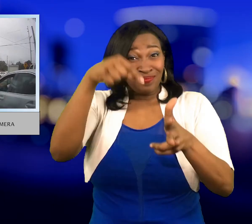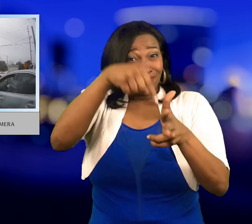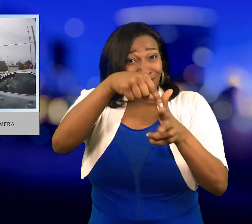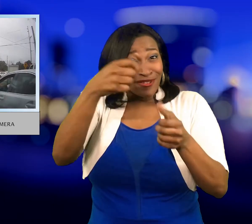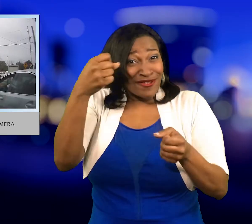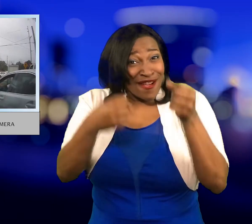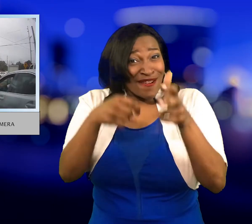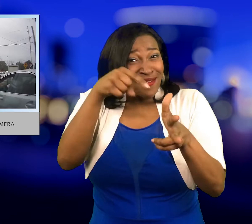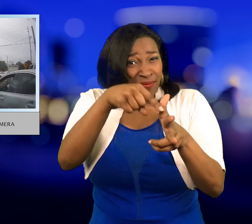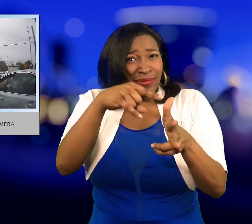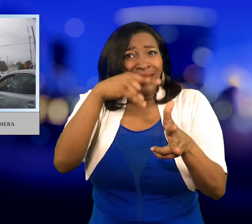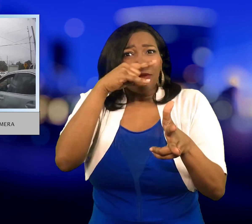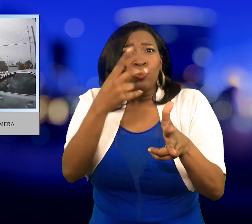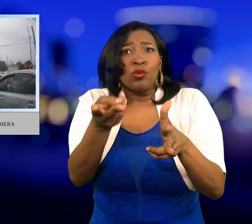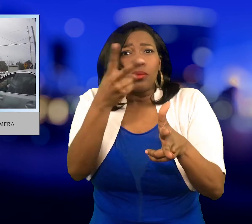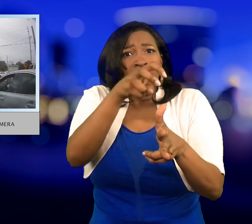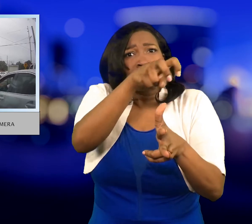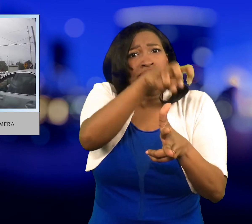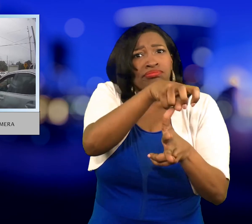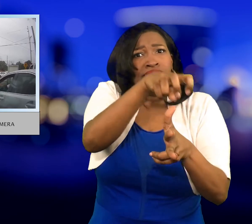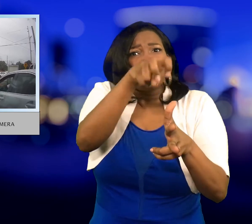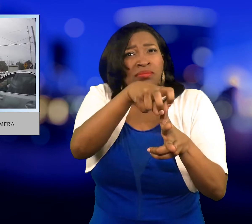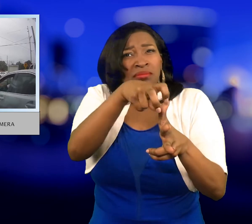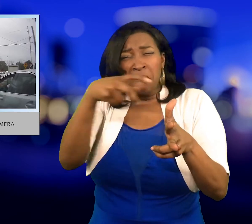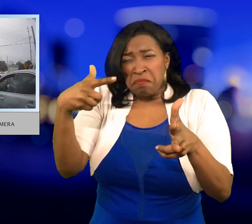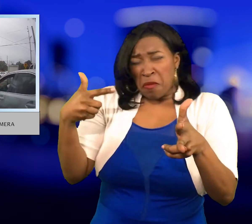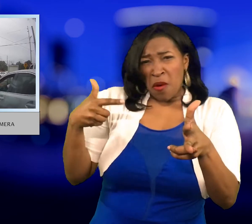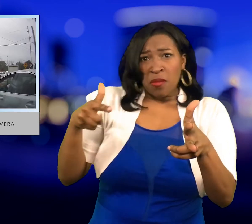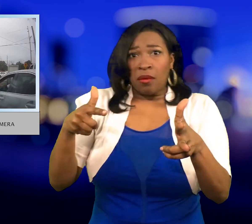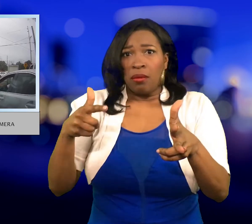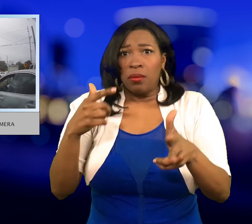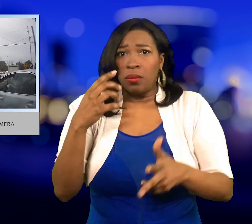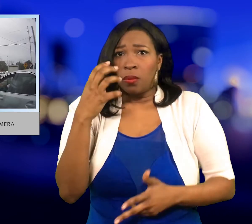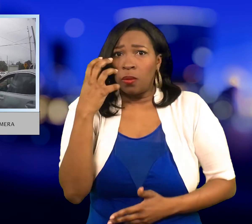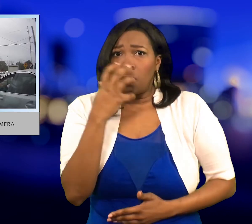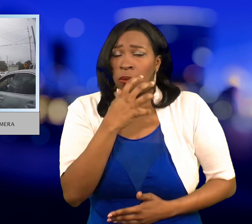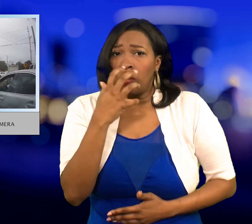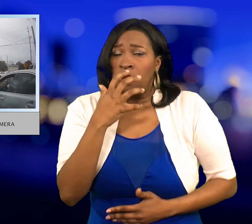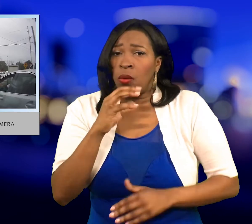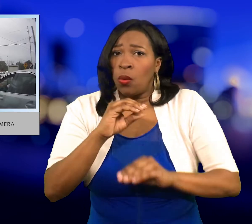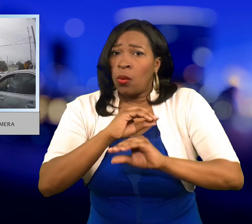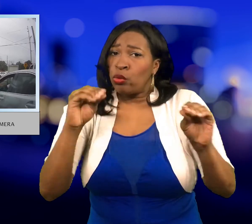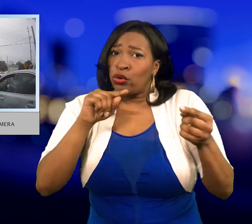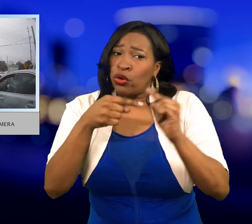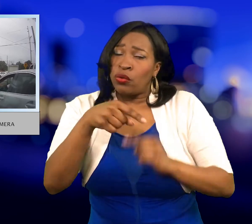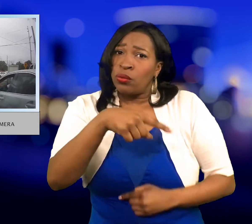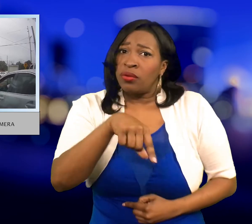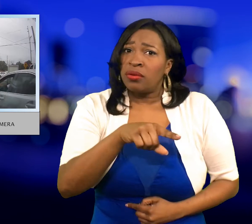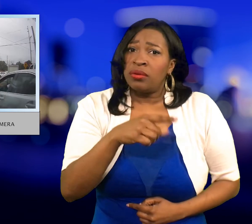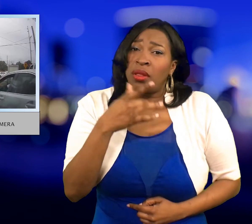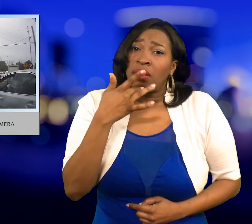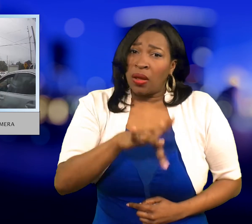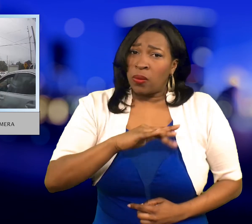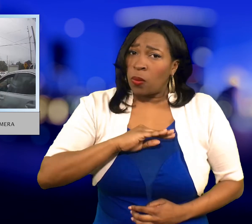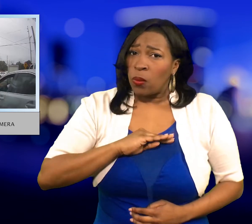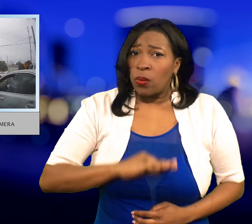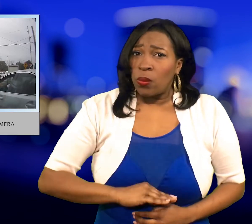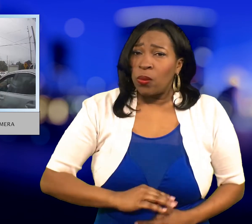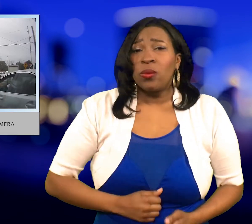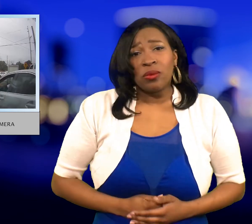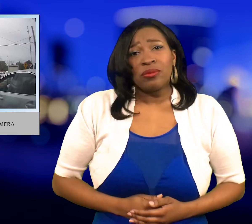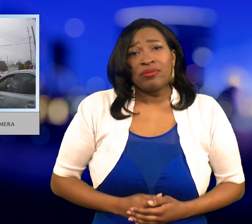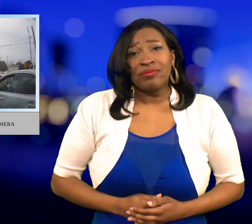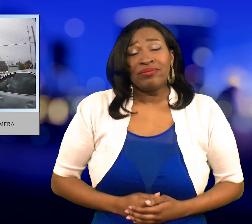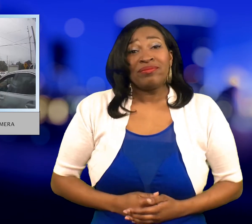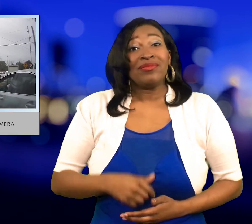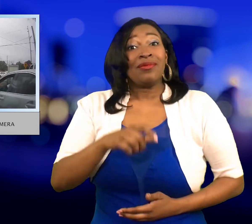There were two children in the Toyota but amazingly no one was hurt in the shootout.